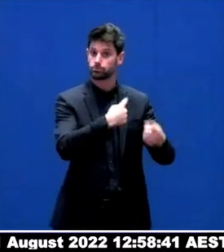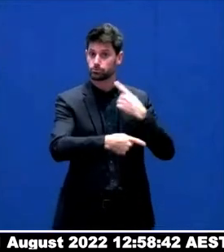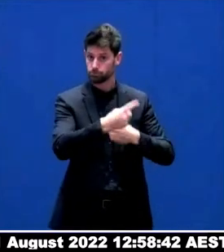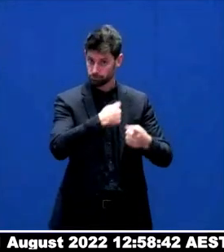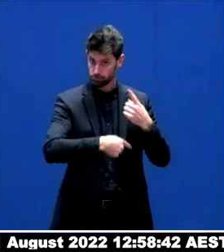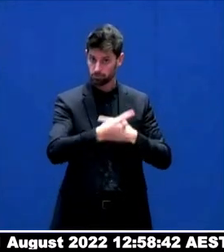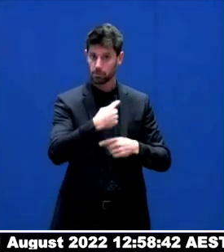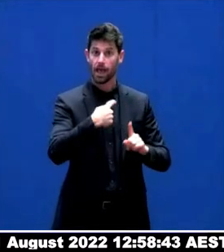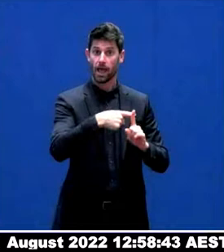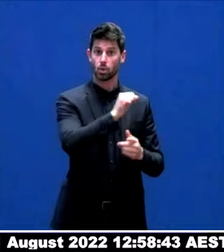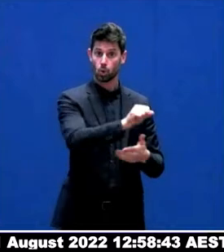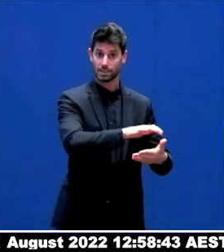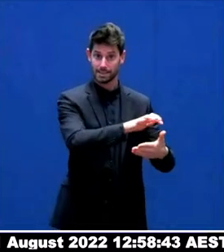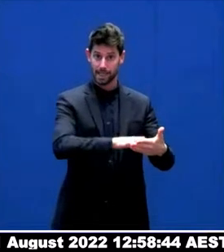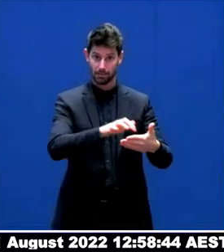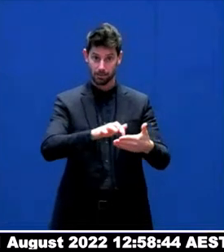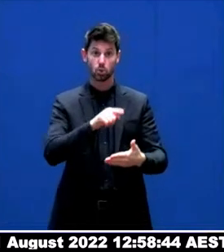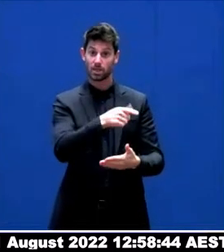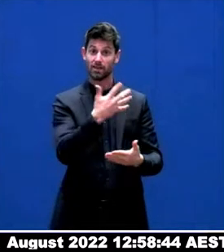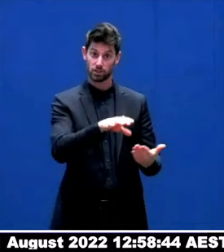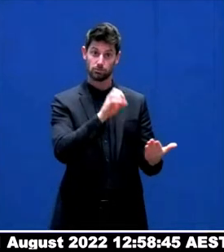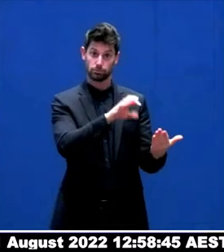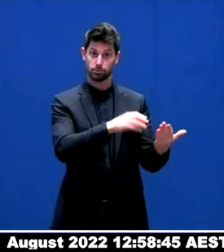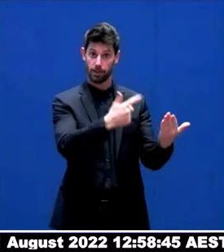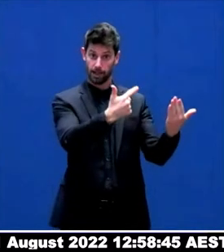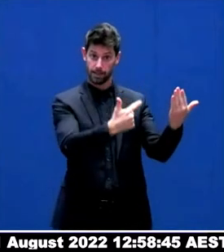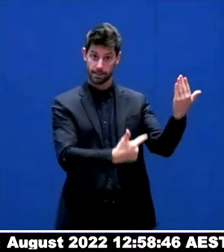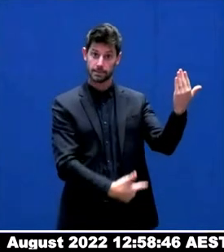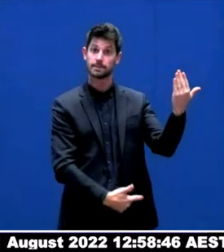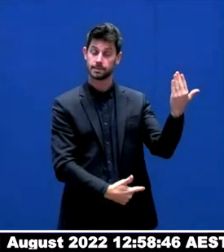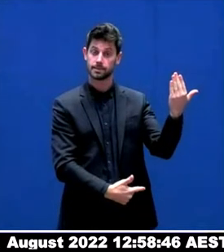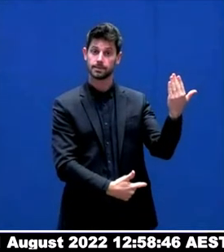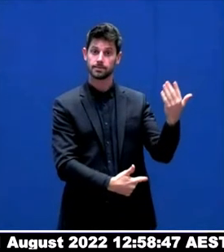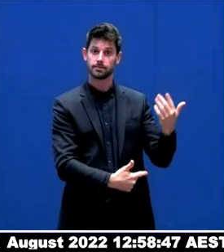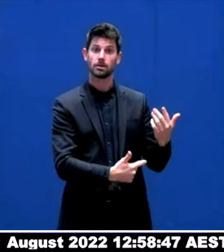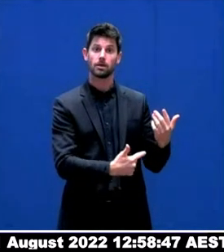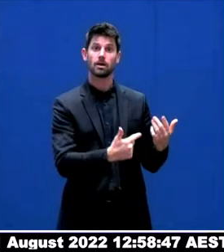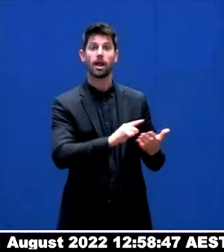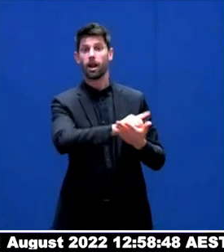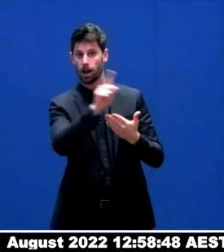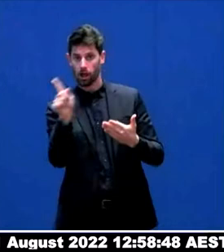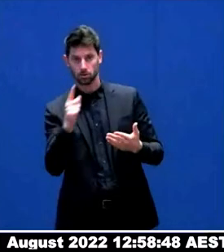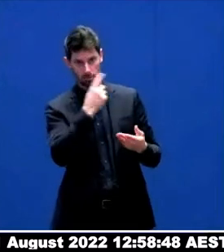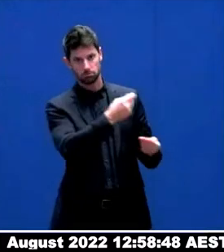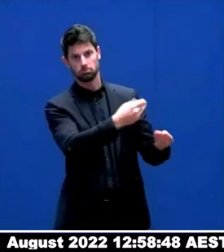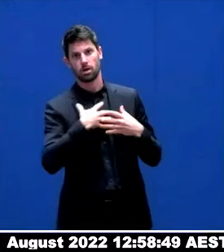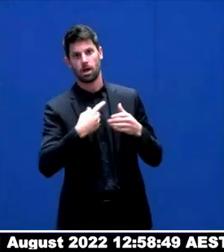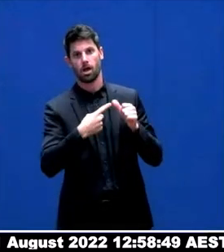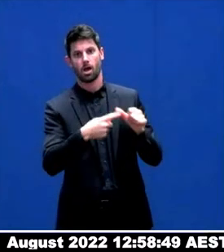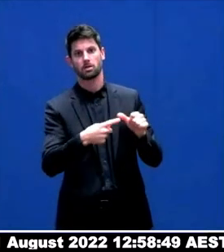statement. If you'd be good enough to take the matters on notice, I'm sure that counsel will arrange for a timetable for that to be done in due course.